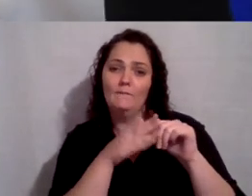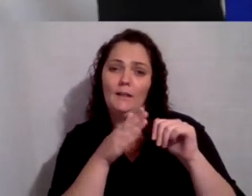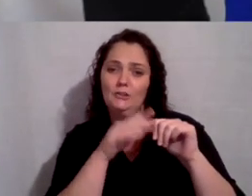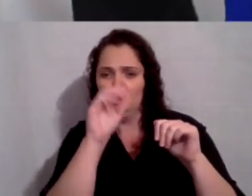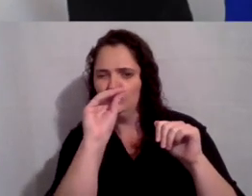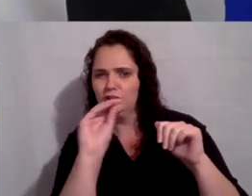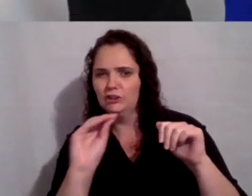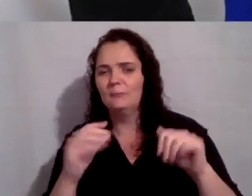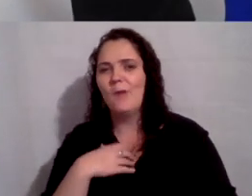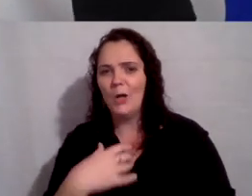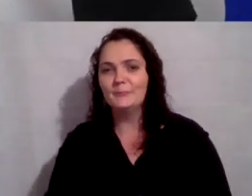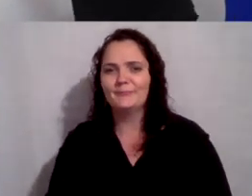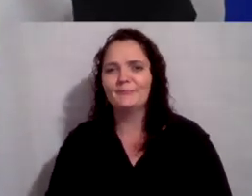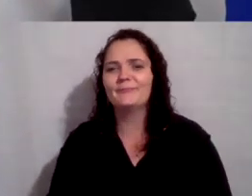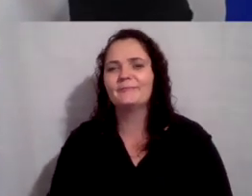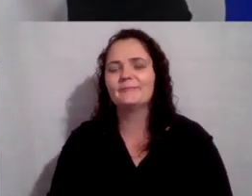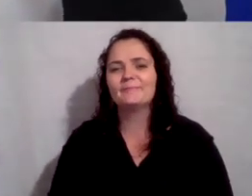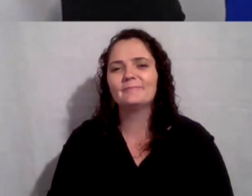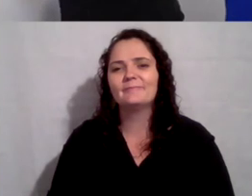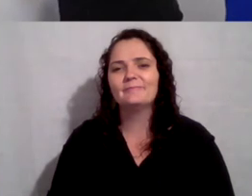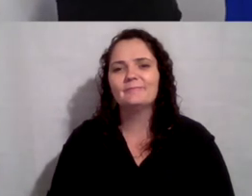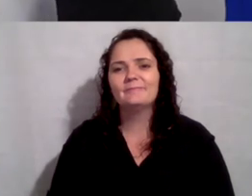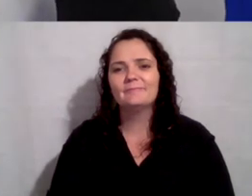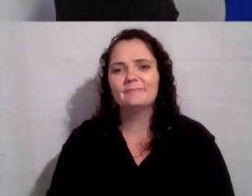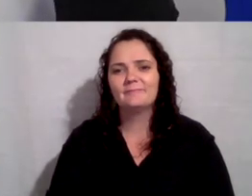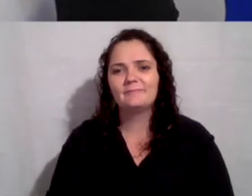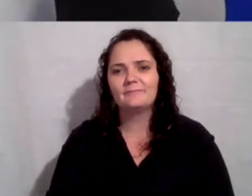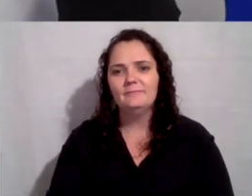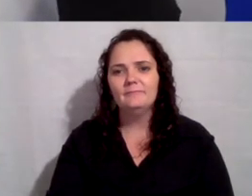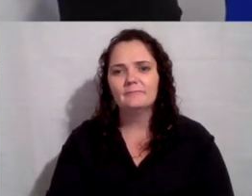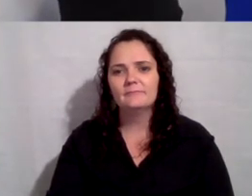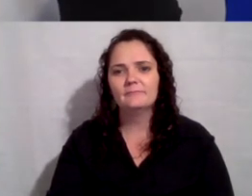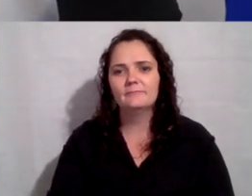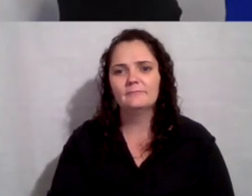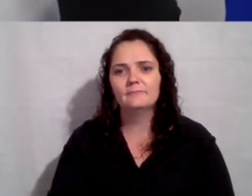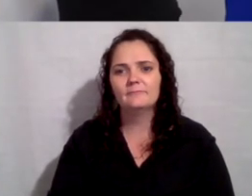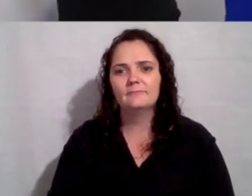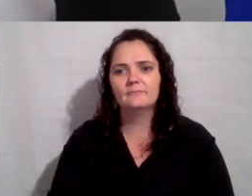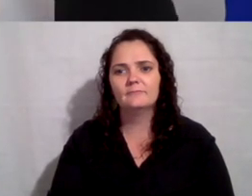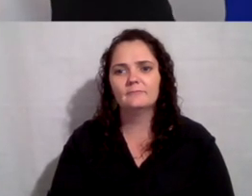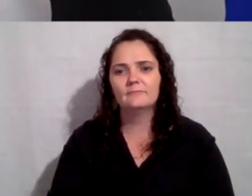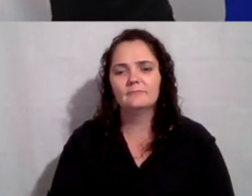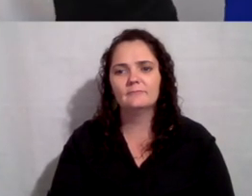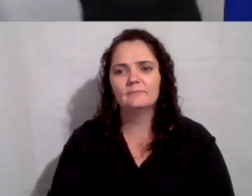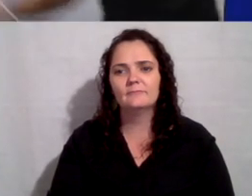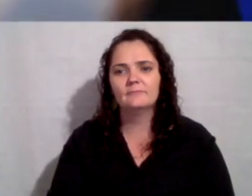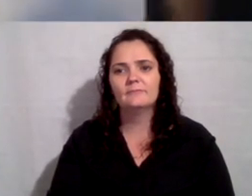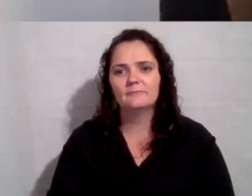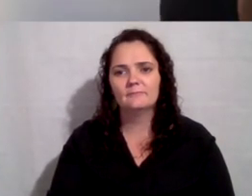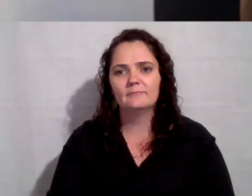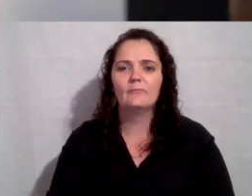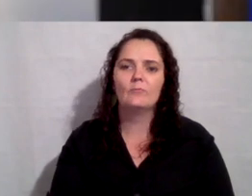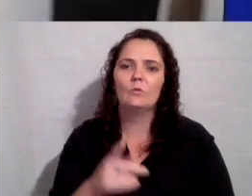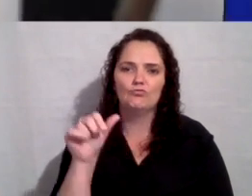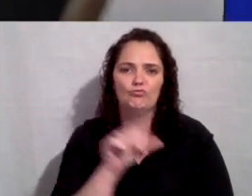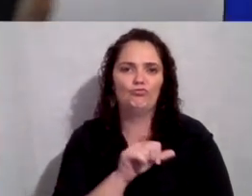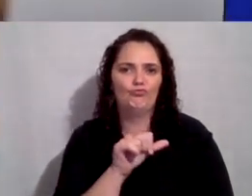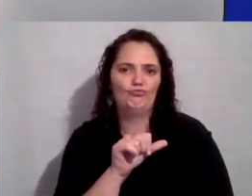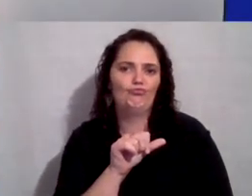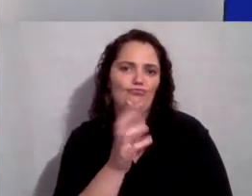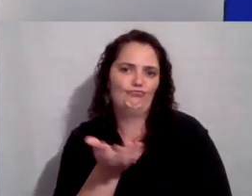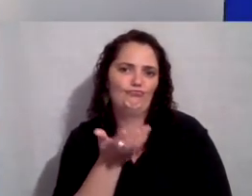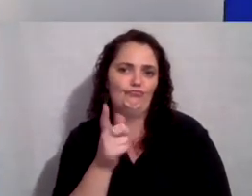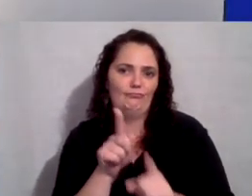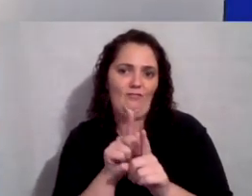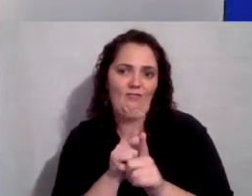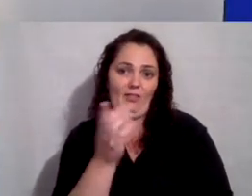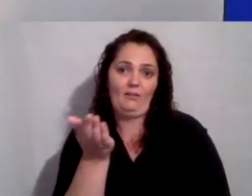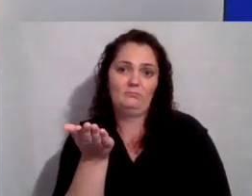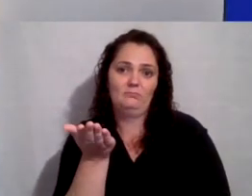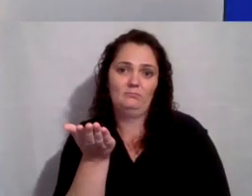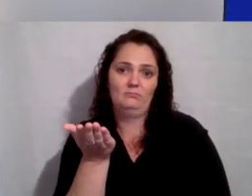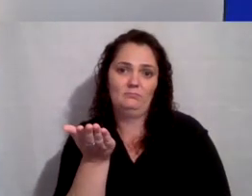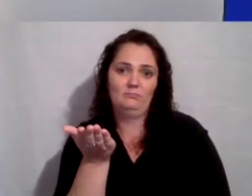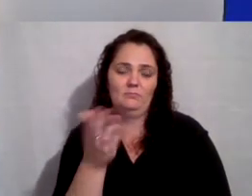Alright and what you should wind up with then is just an overall silhouette